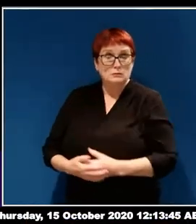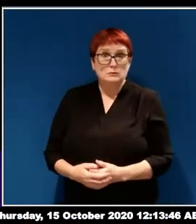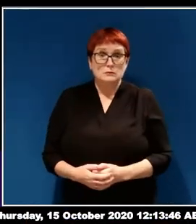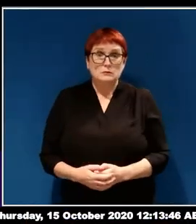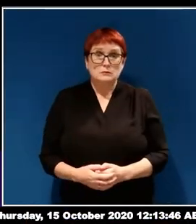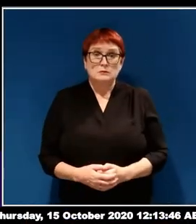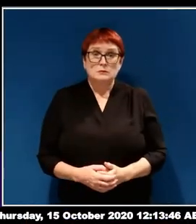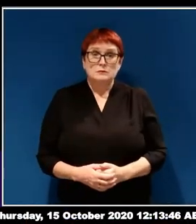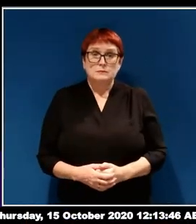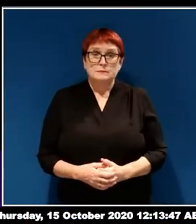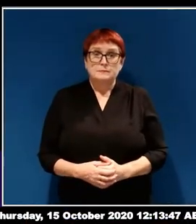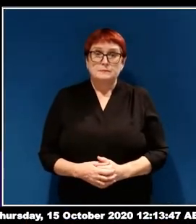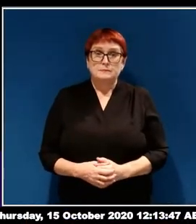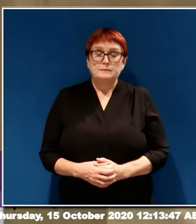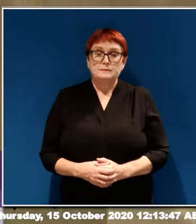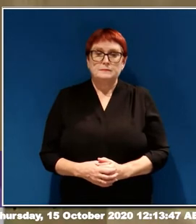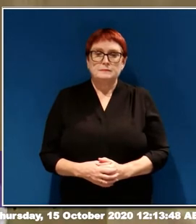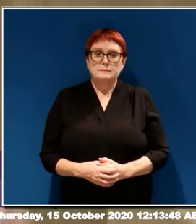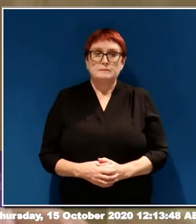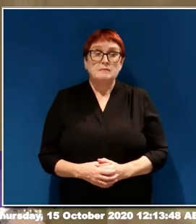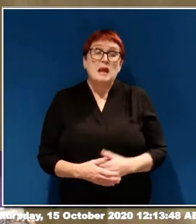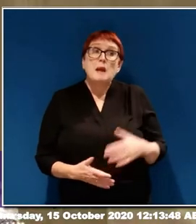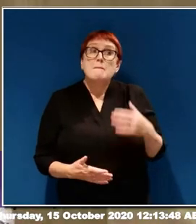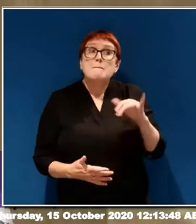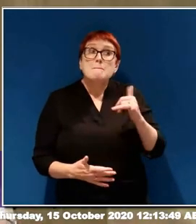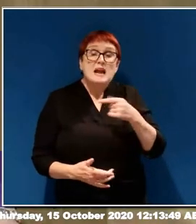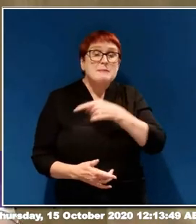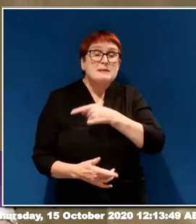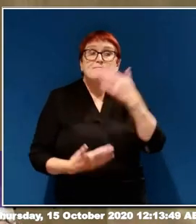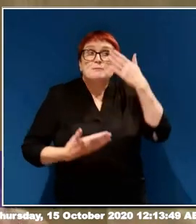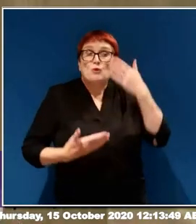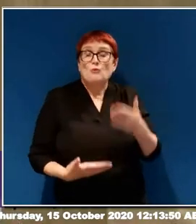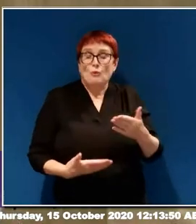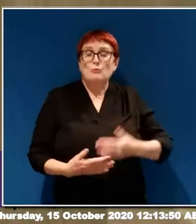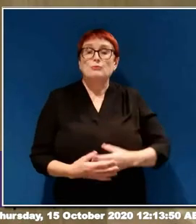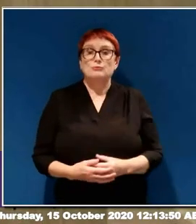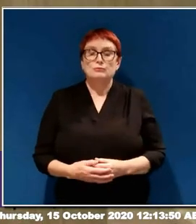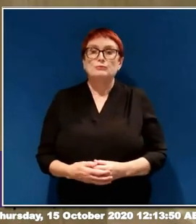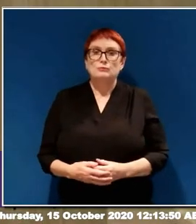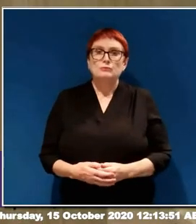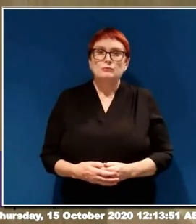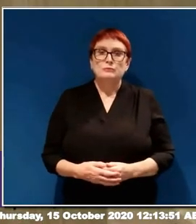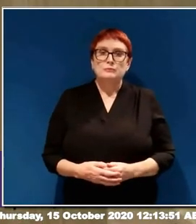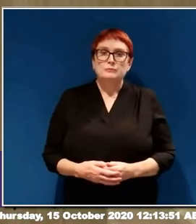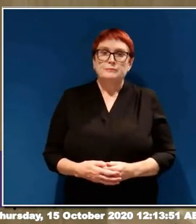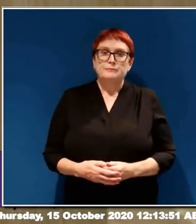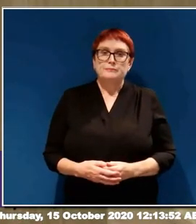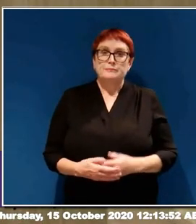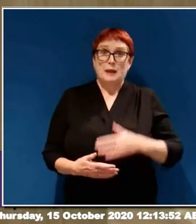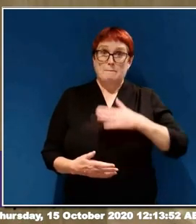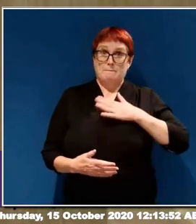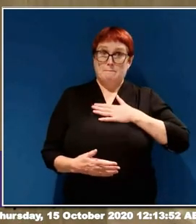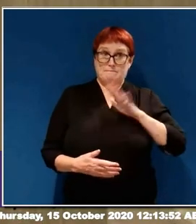She may not have been. We do put out - in our region, we do put out communication when there is